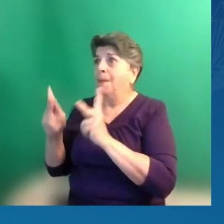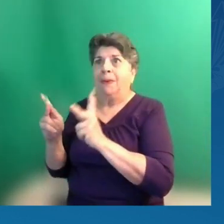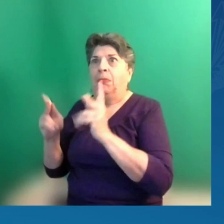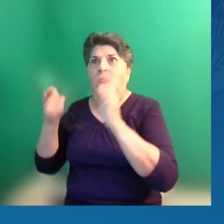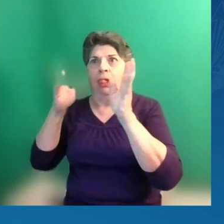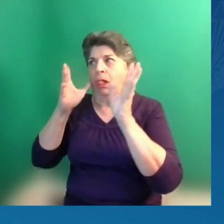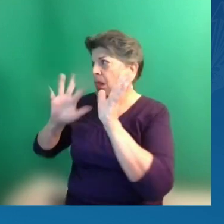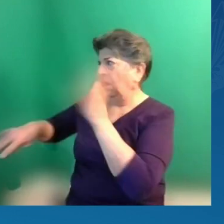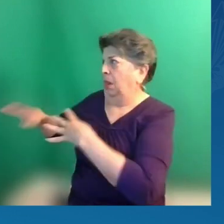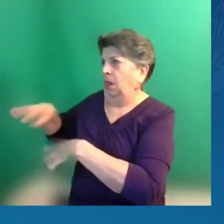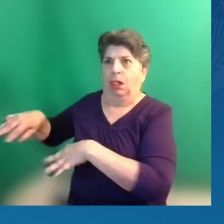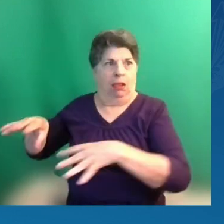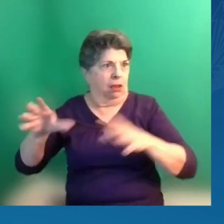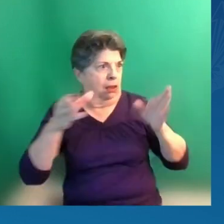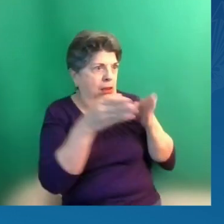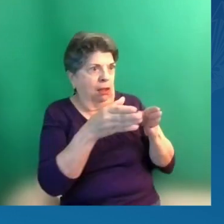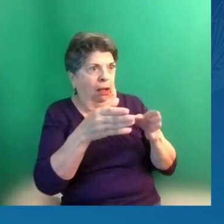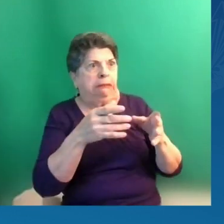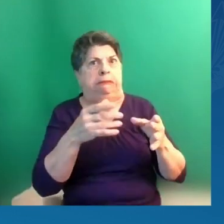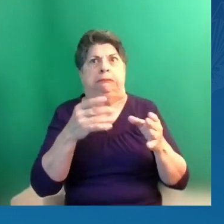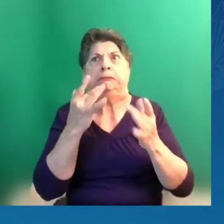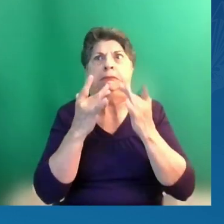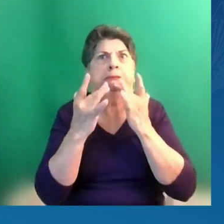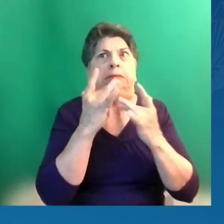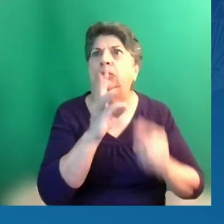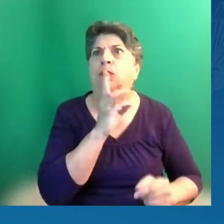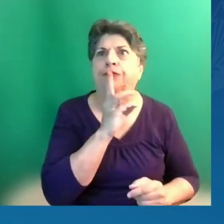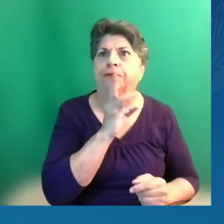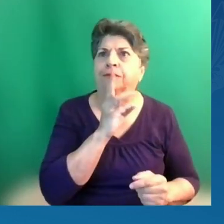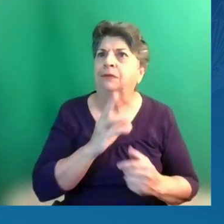depend on water security. And that is why, today,